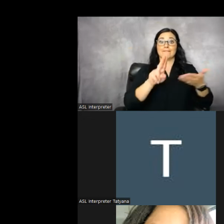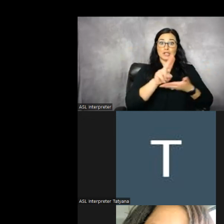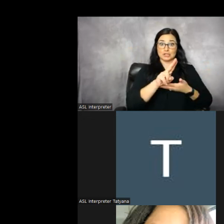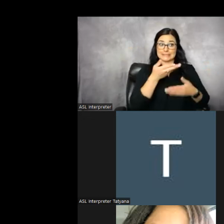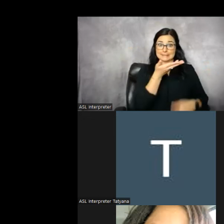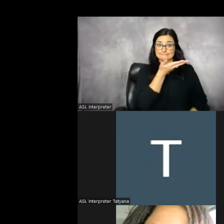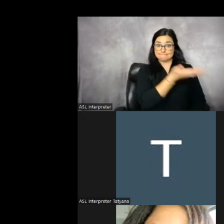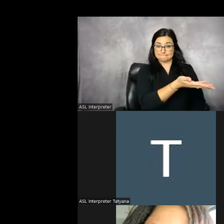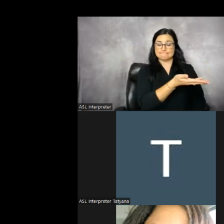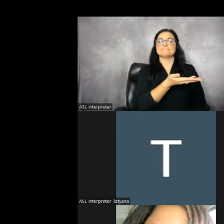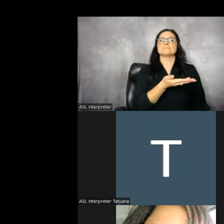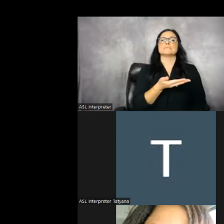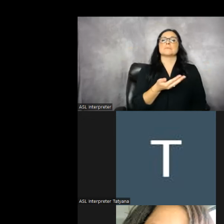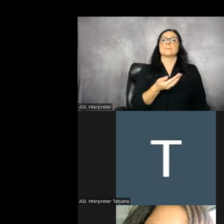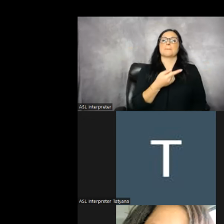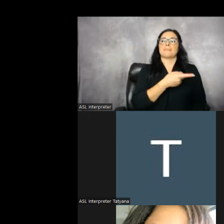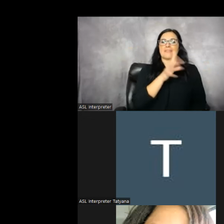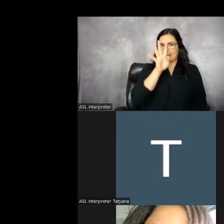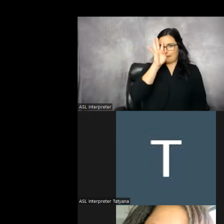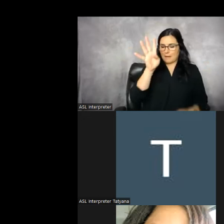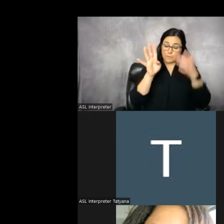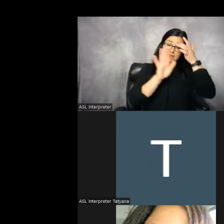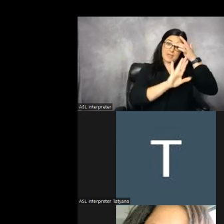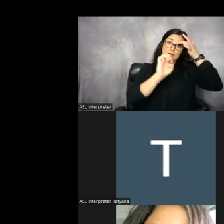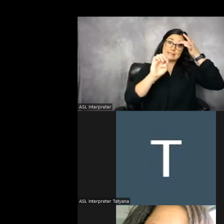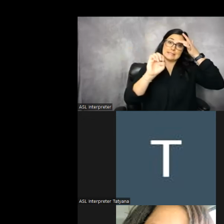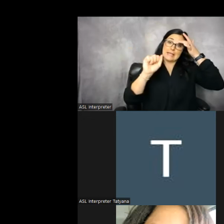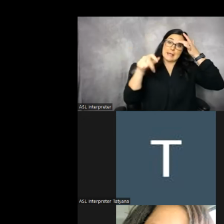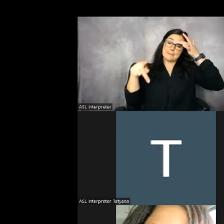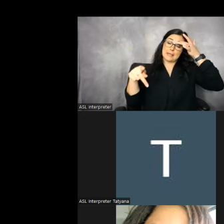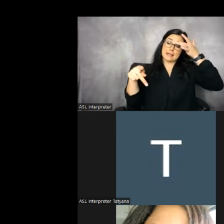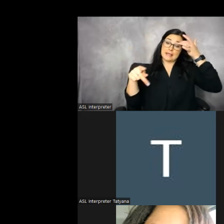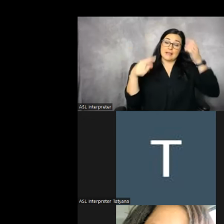they came up with their EEAAP for this solution.